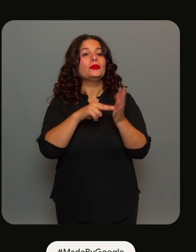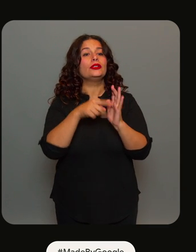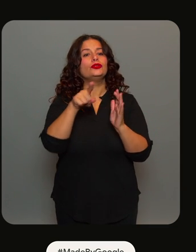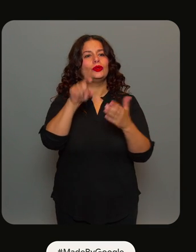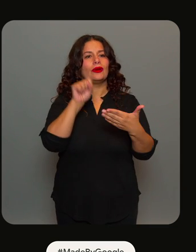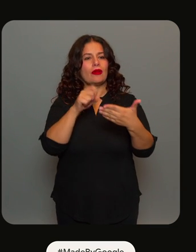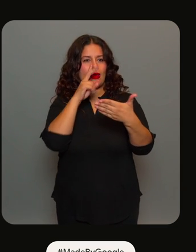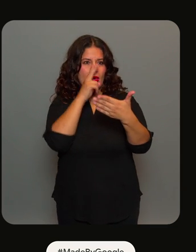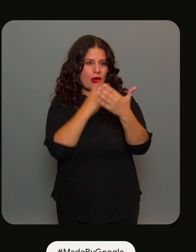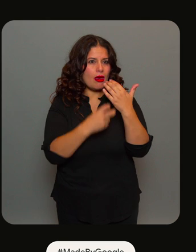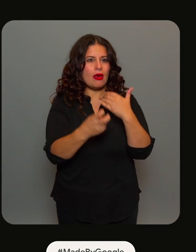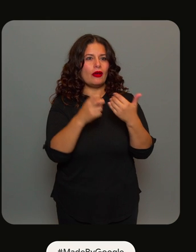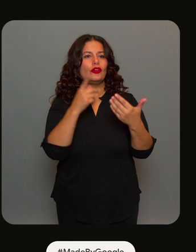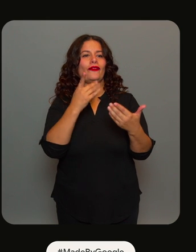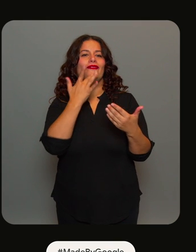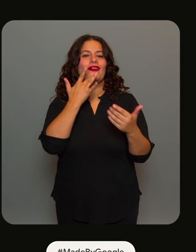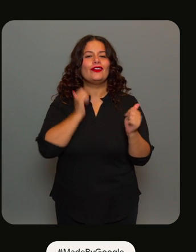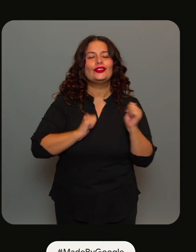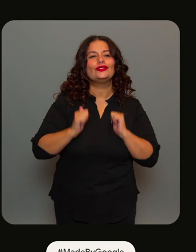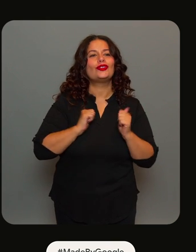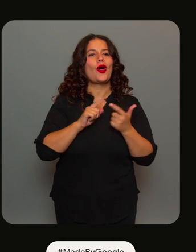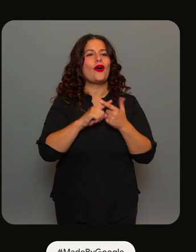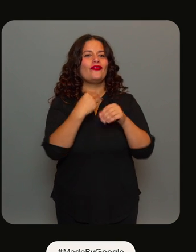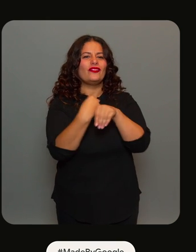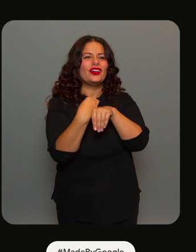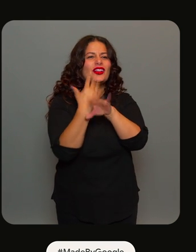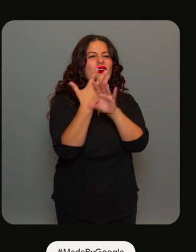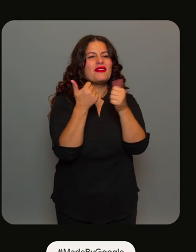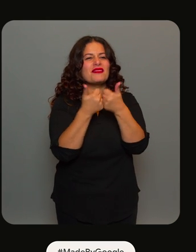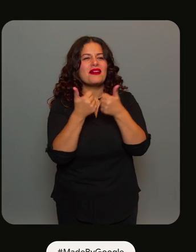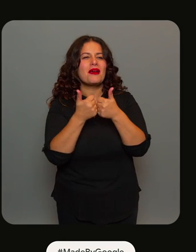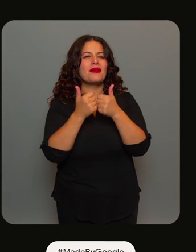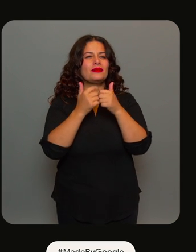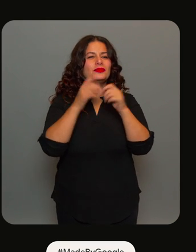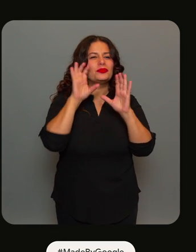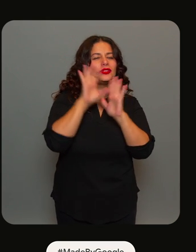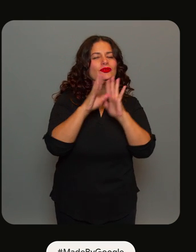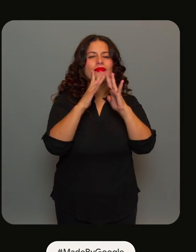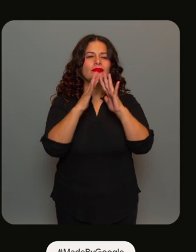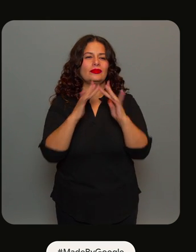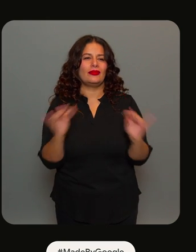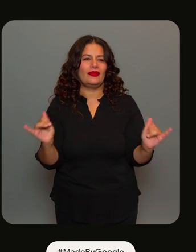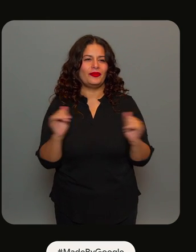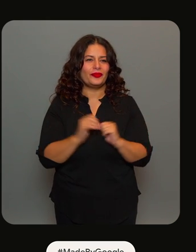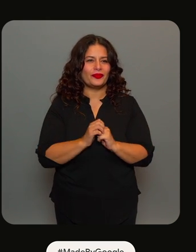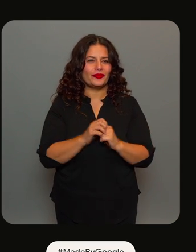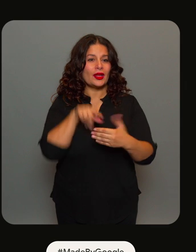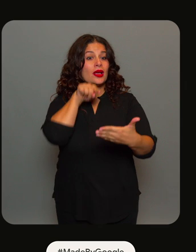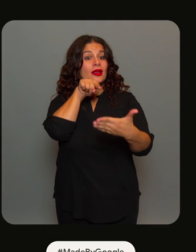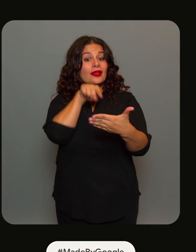favorite shows, video calls, games, photos and more.